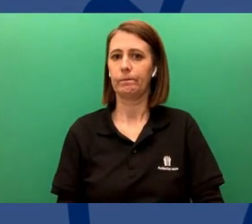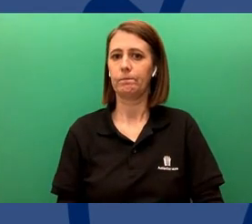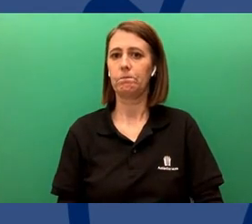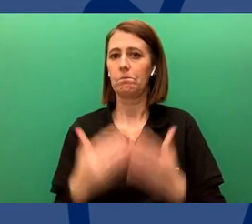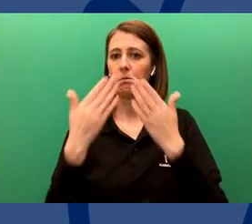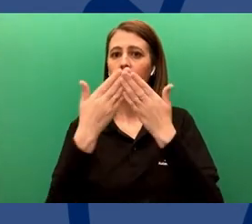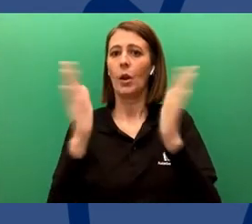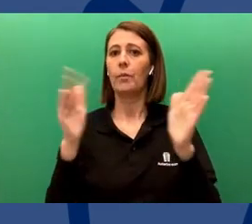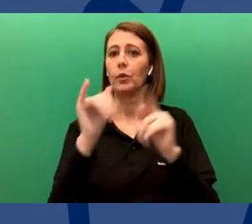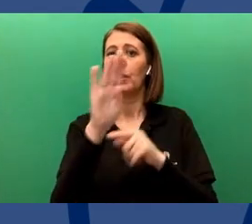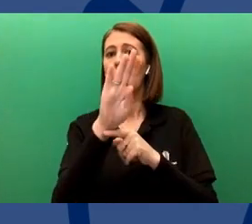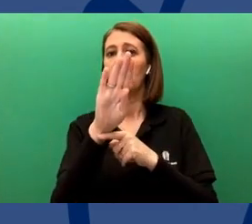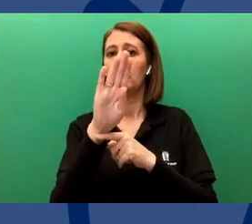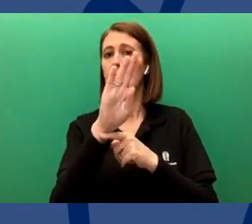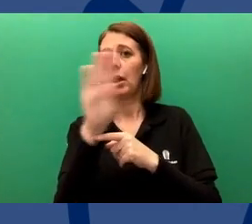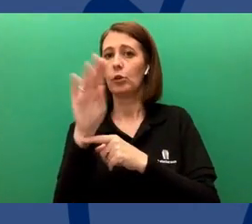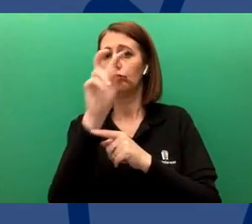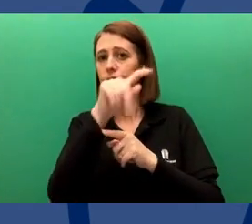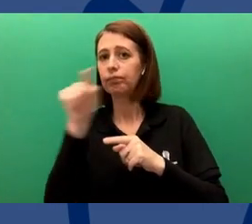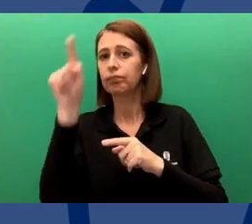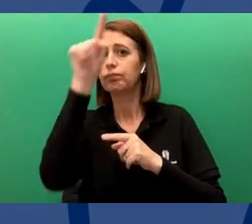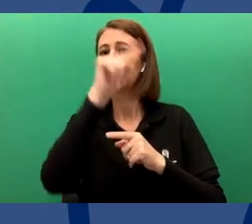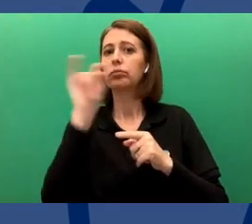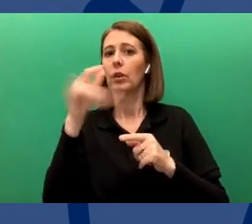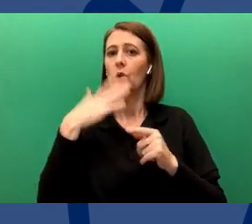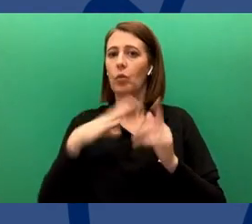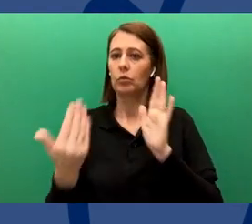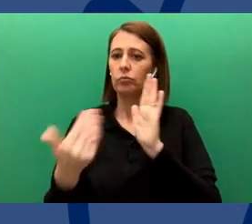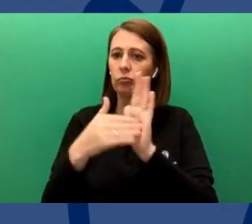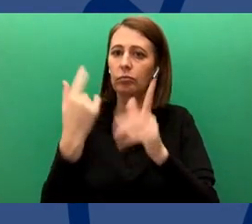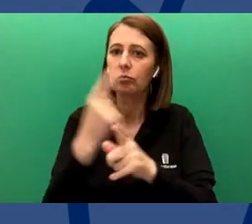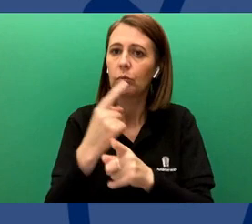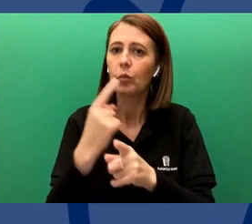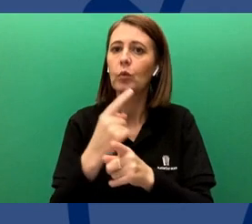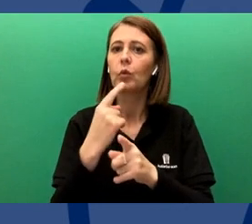anything that they would like to reiterate or any additional points that you would like